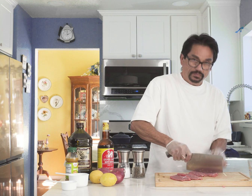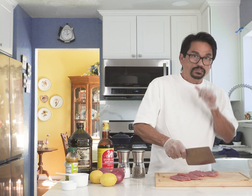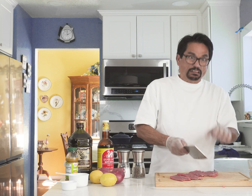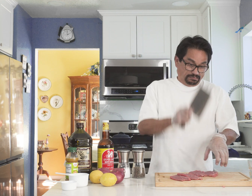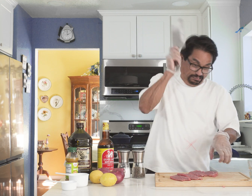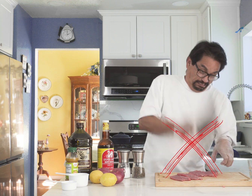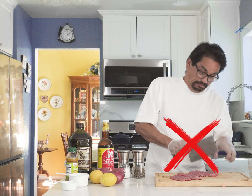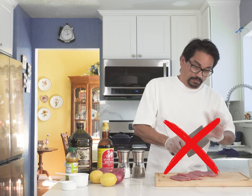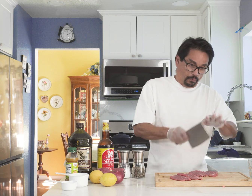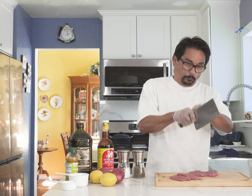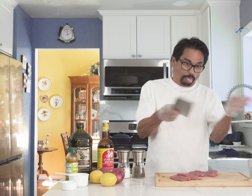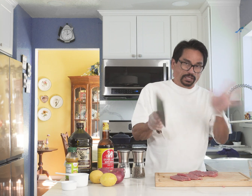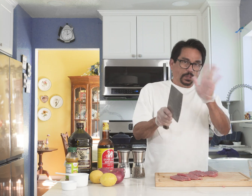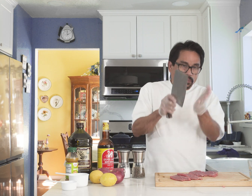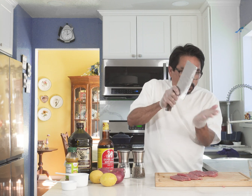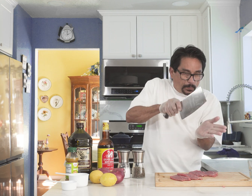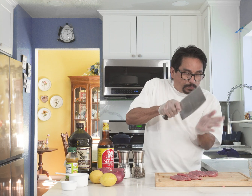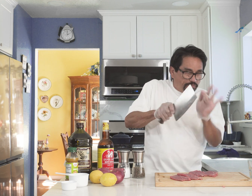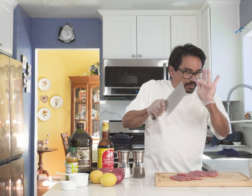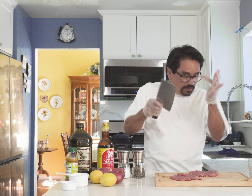Don't chop it too hard, just a little tap tap